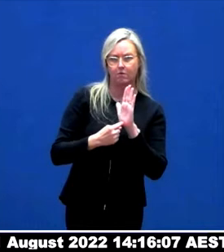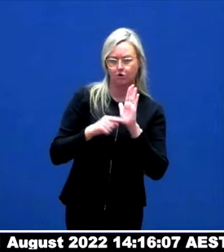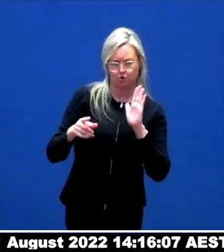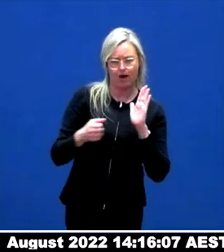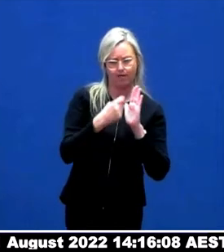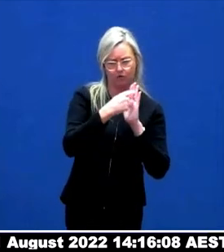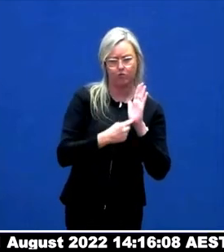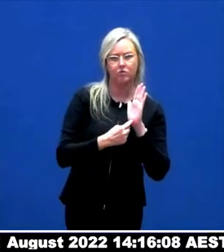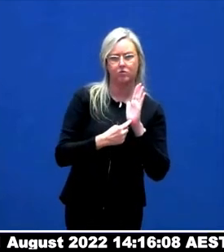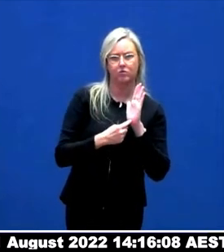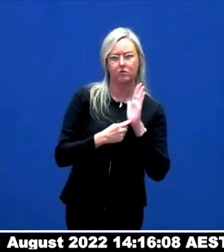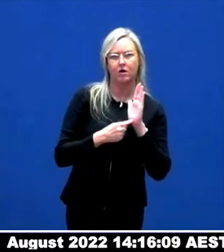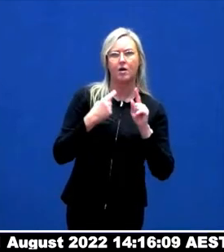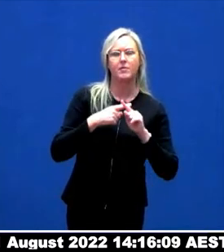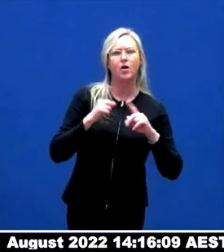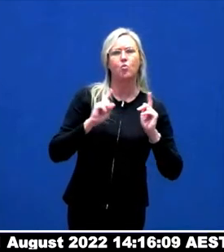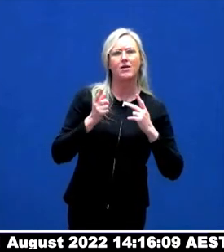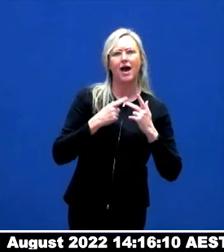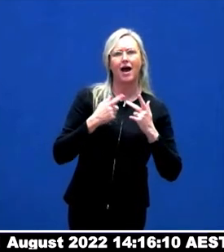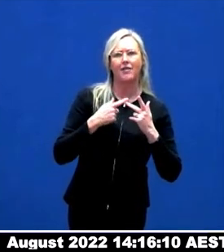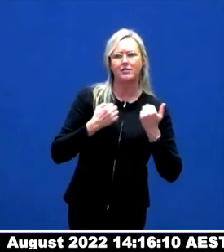of resources available for providers on our website.